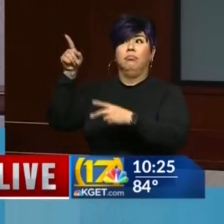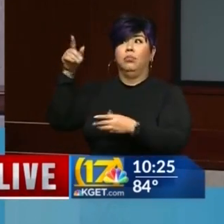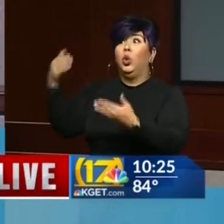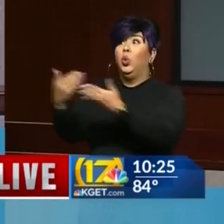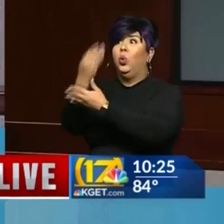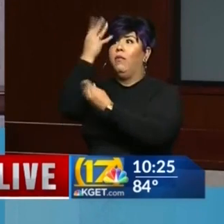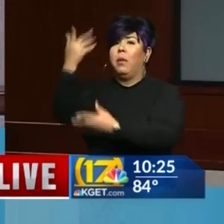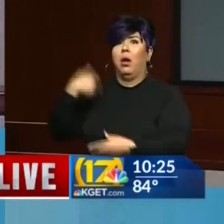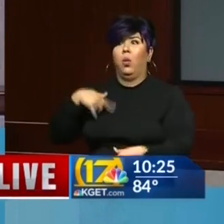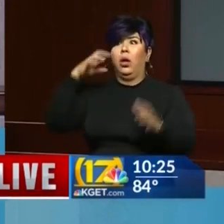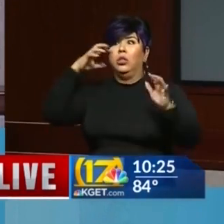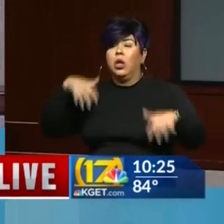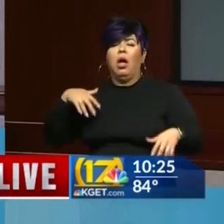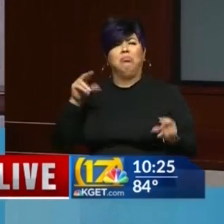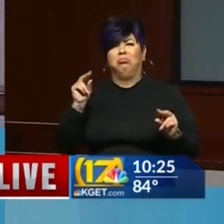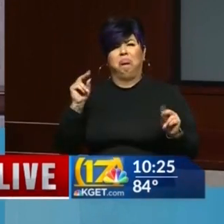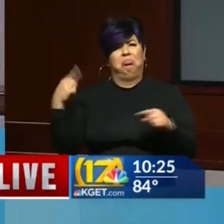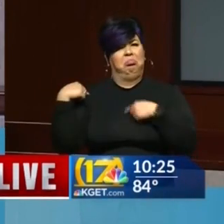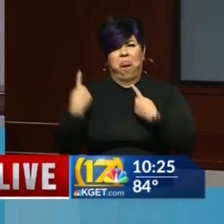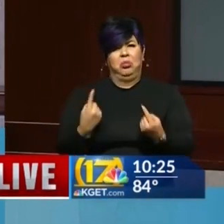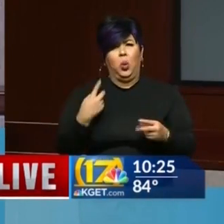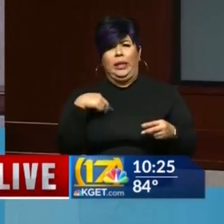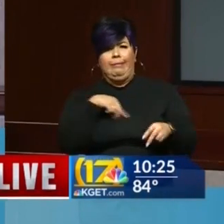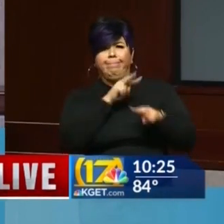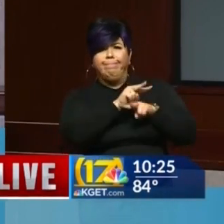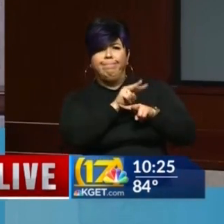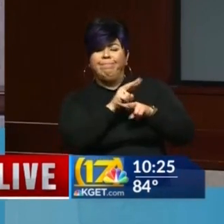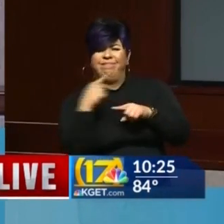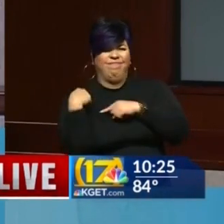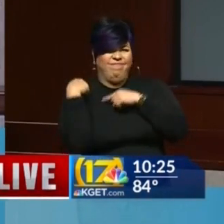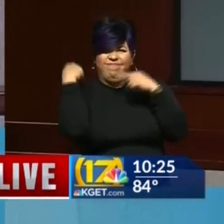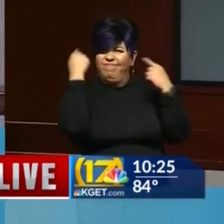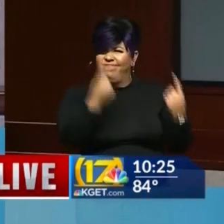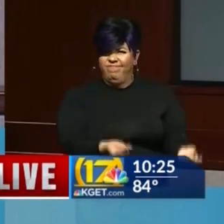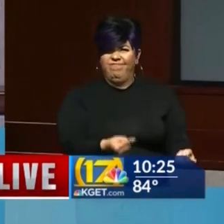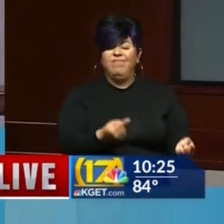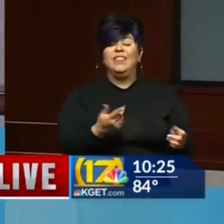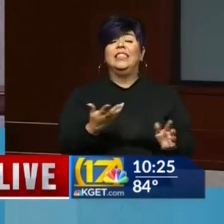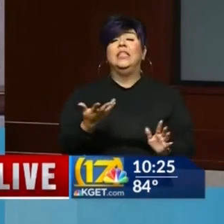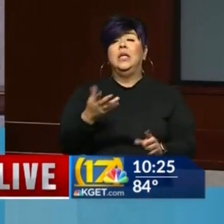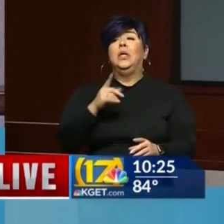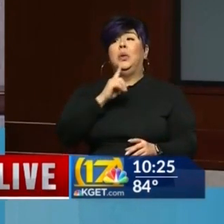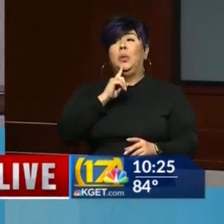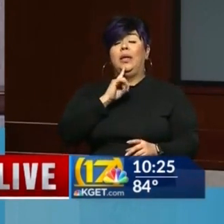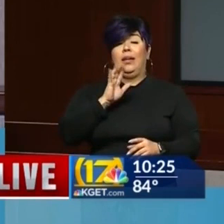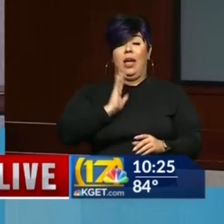NOTHING THAT WE SEE IN OUR DEATH DASHBOARD, THE DATA DASHBOARD IS SURPRISING TO US AT PUBLIC HEALTH.